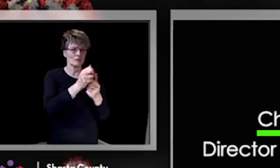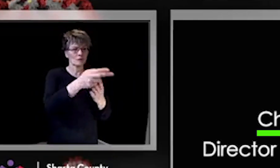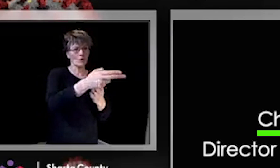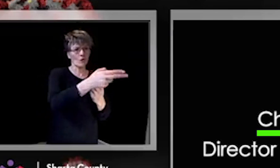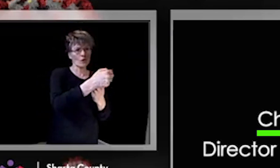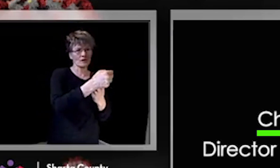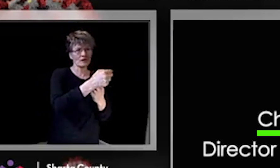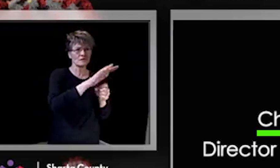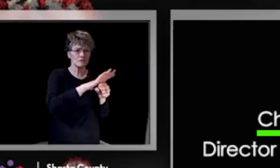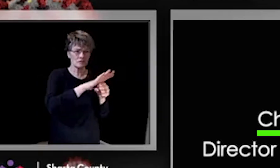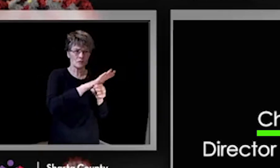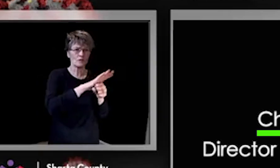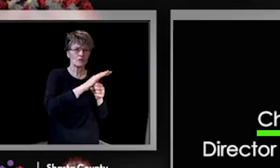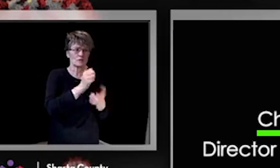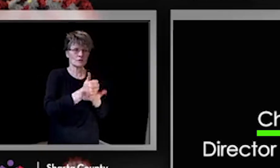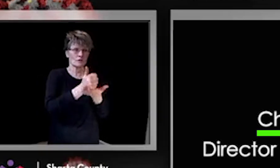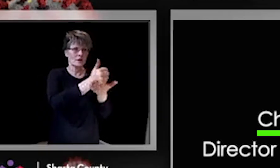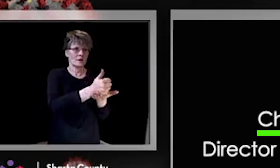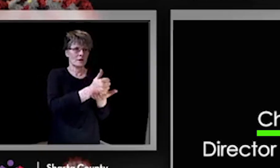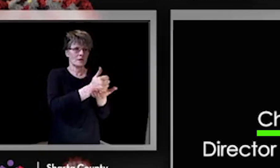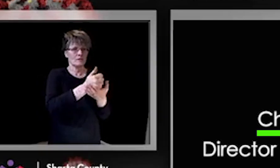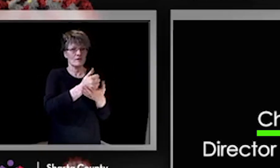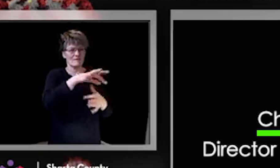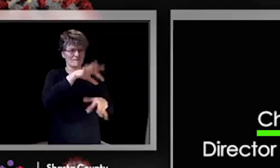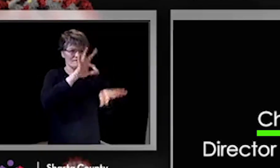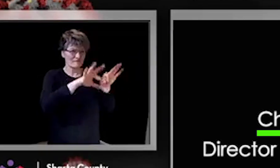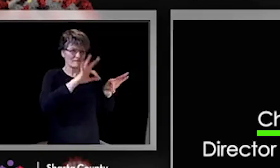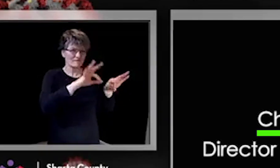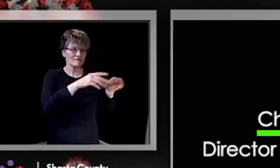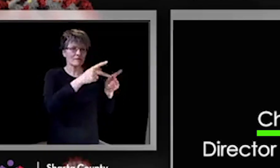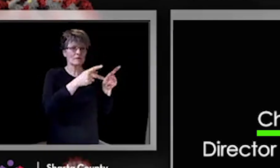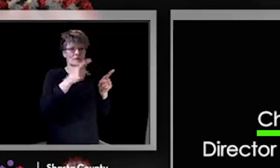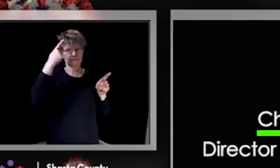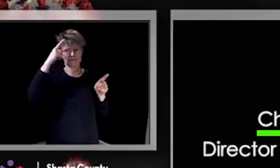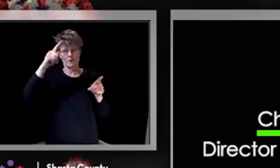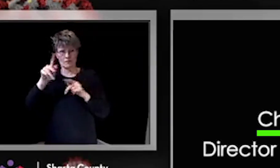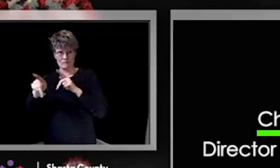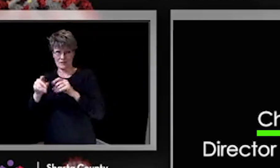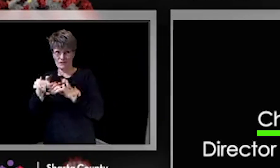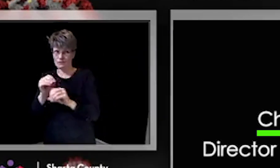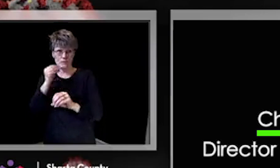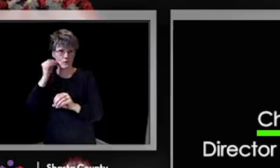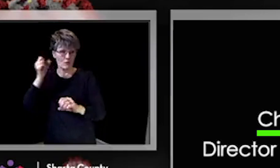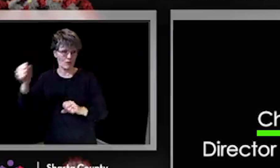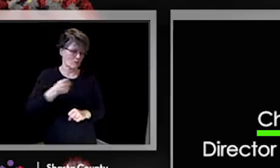pandemic. The vulnerable populations are individuals who need isolation or quarantine as documented